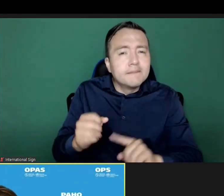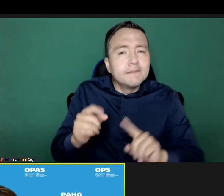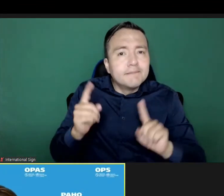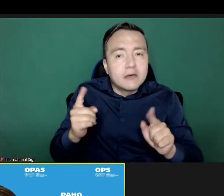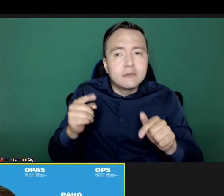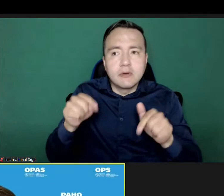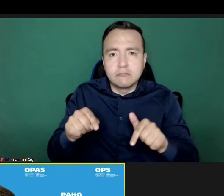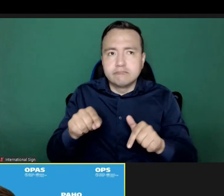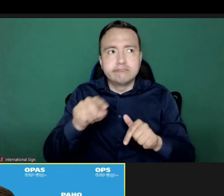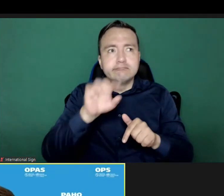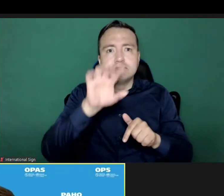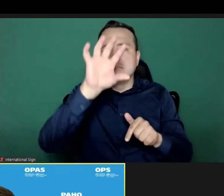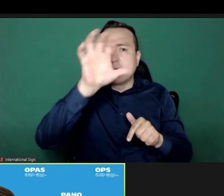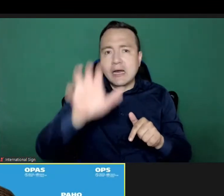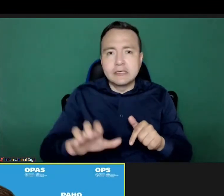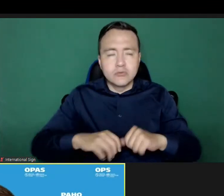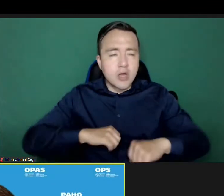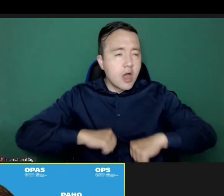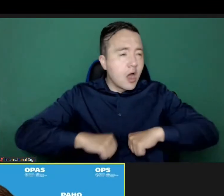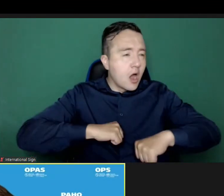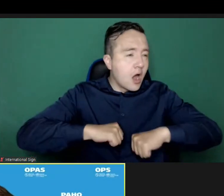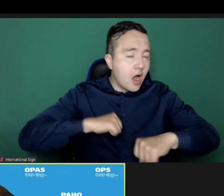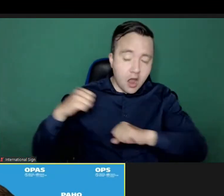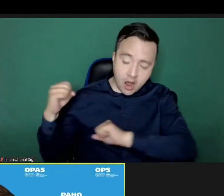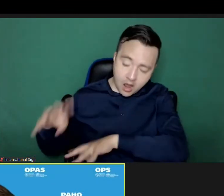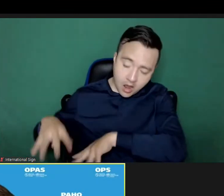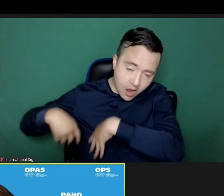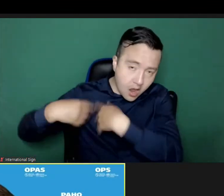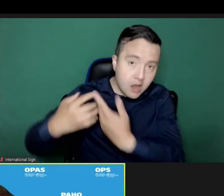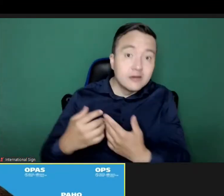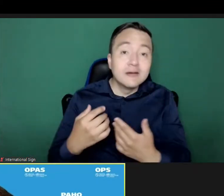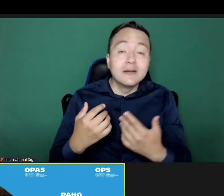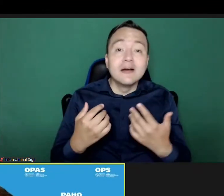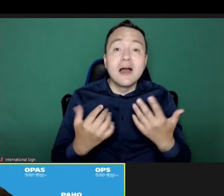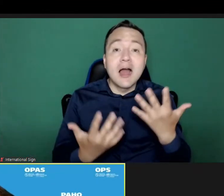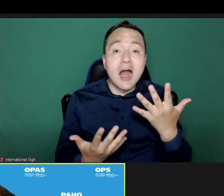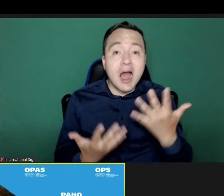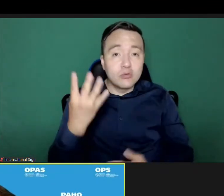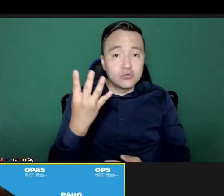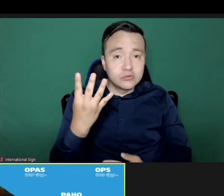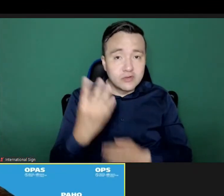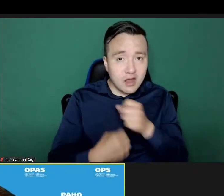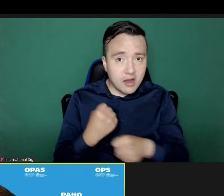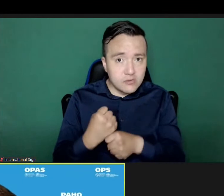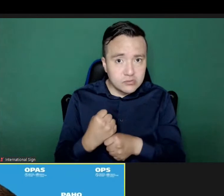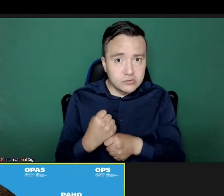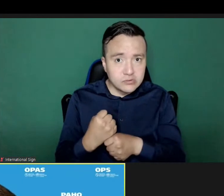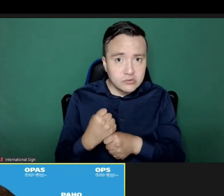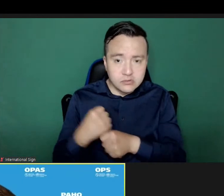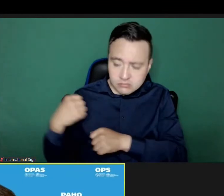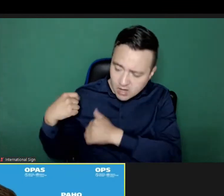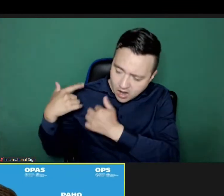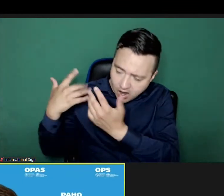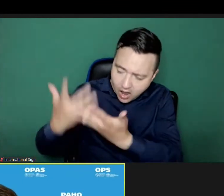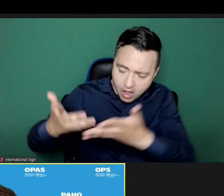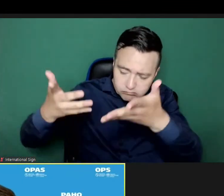the loss of health services and what will occur down the line, in terms of excess mortality